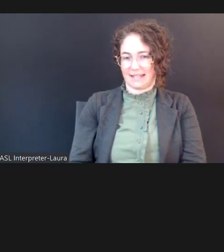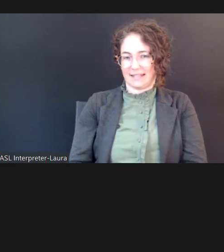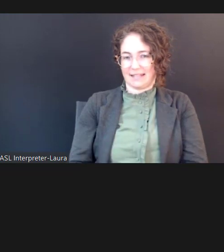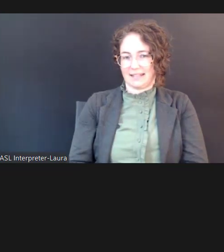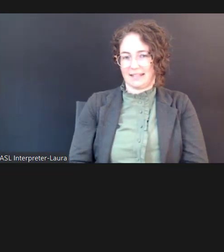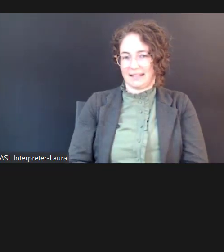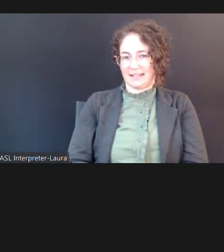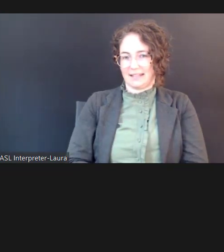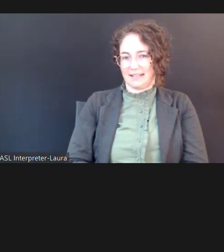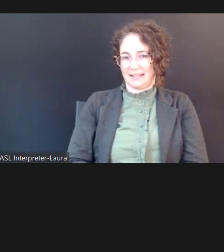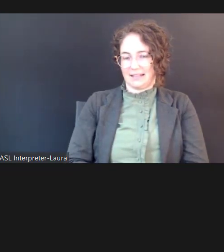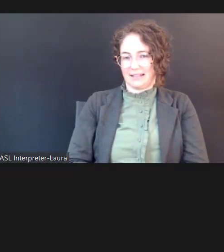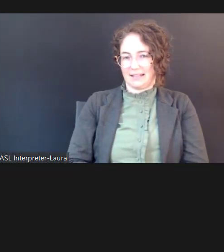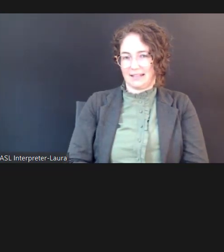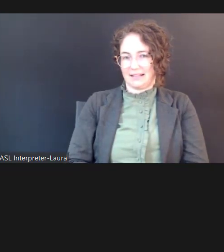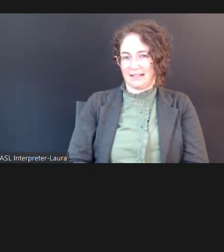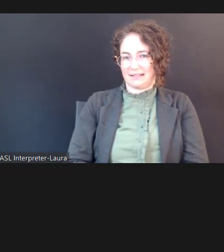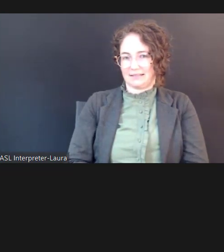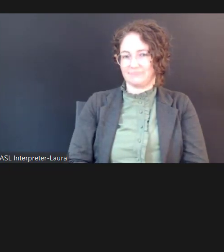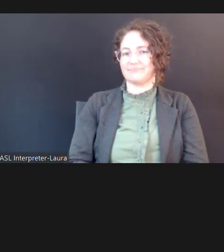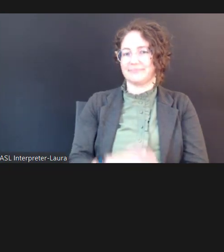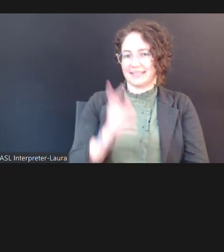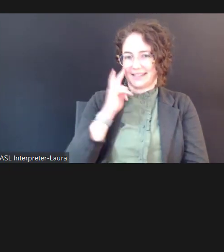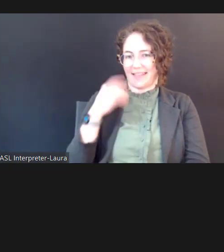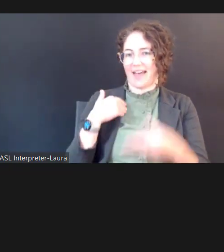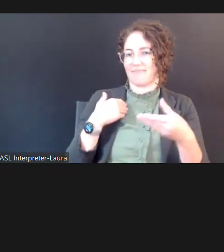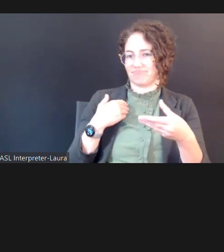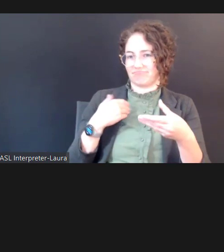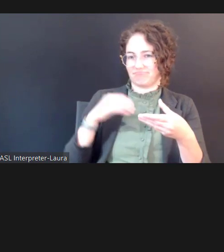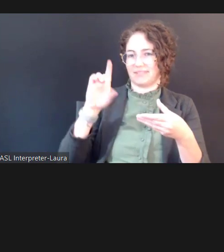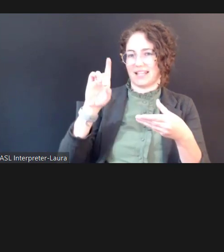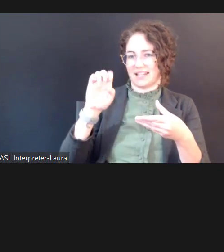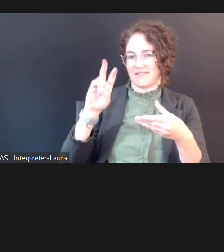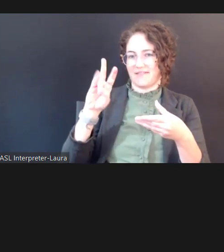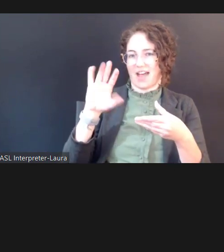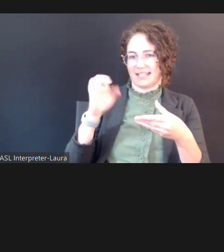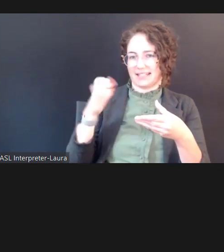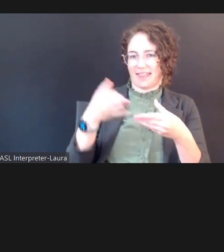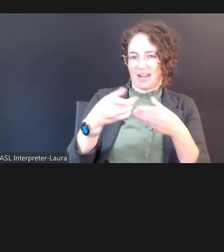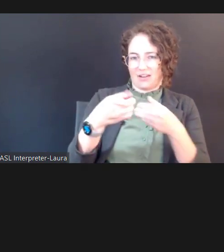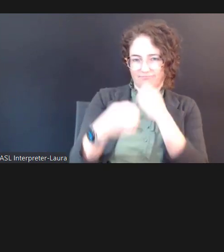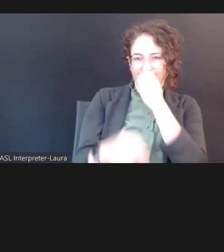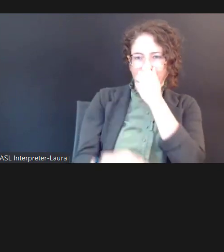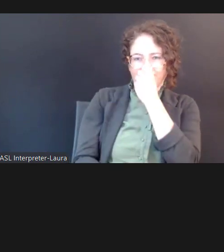There you see the handheld device.